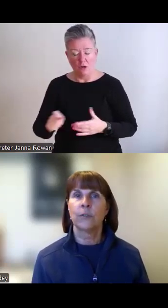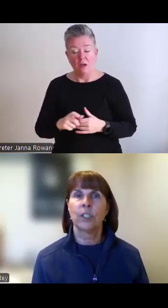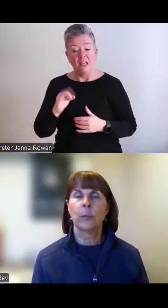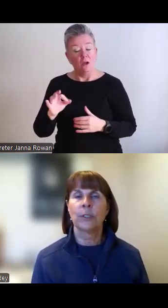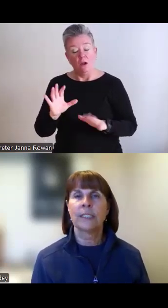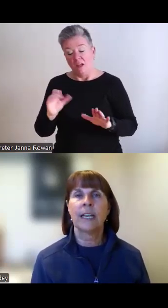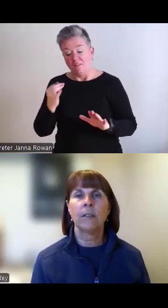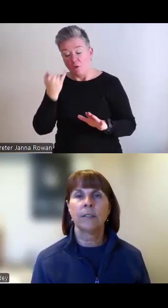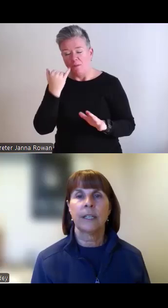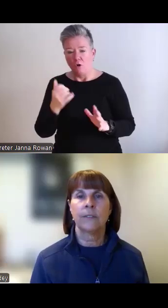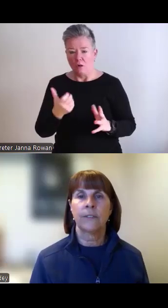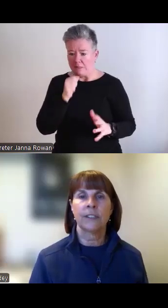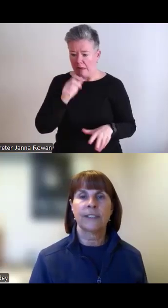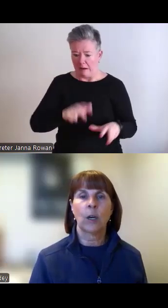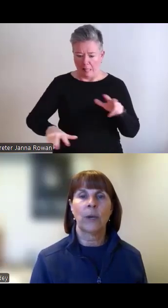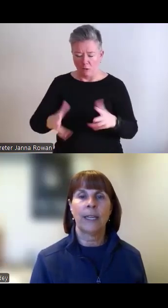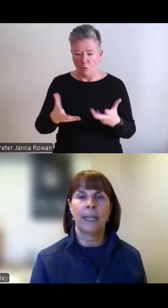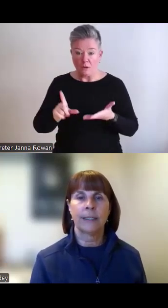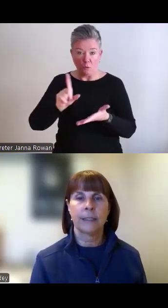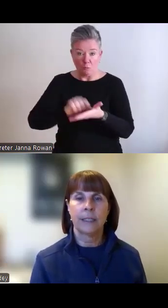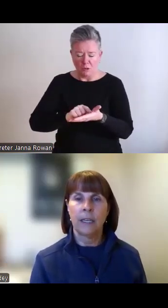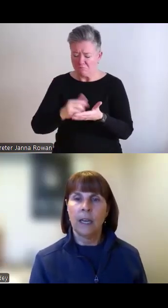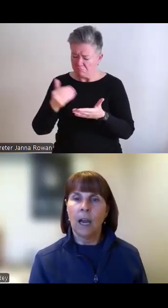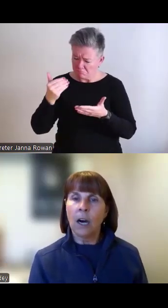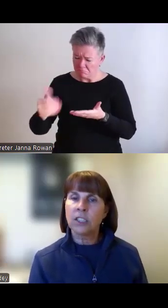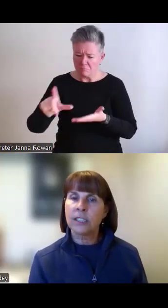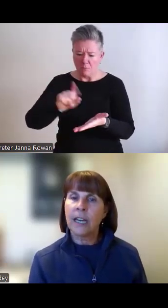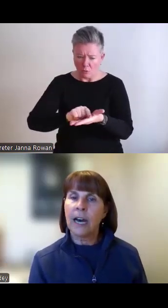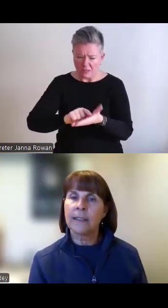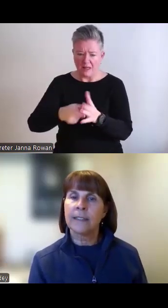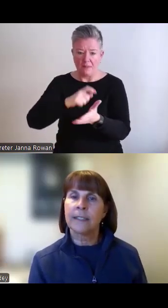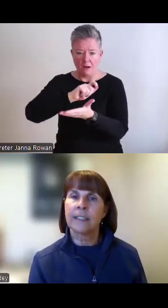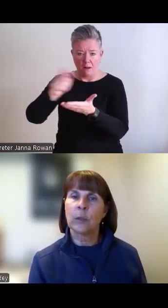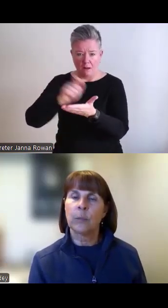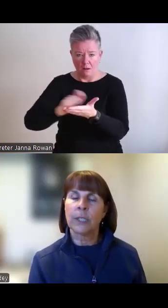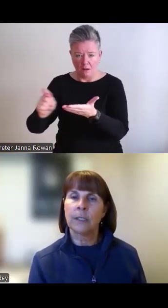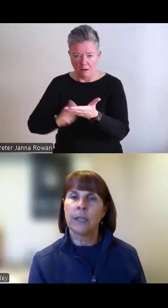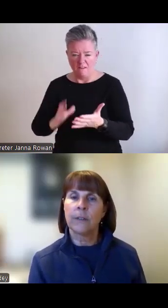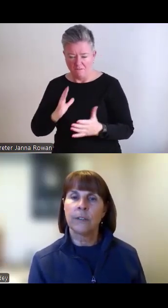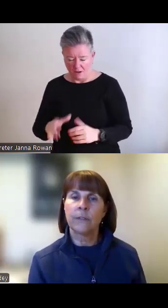feel free to print it out and fill this out by hand. I'll just highlight that in the middle of